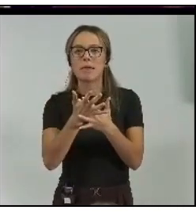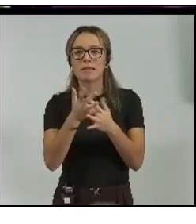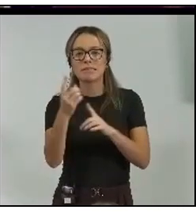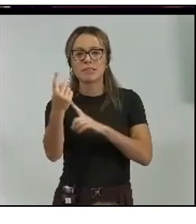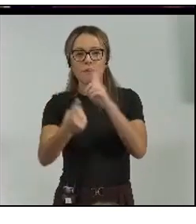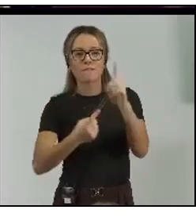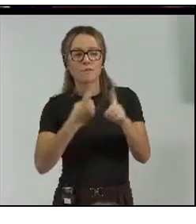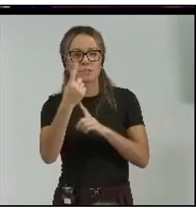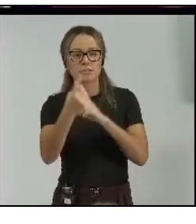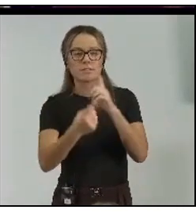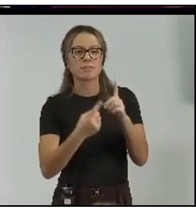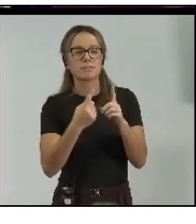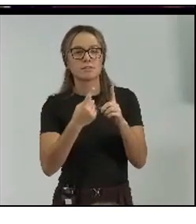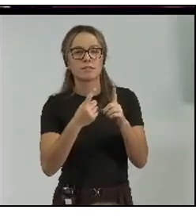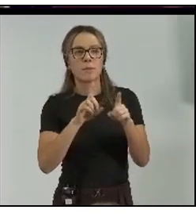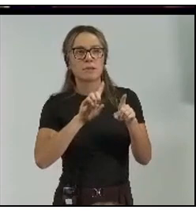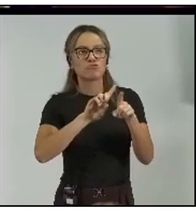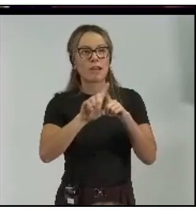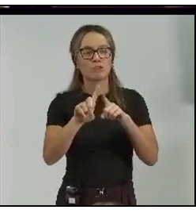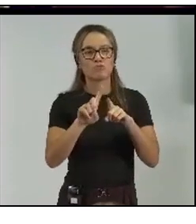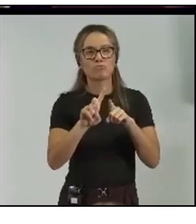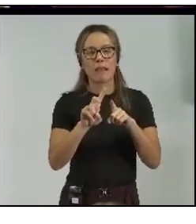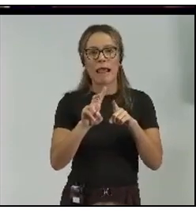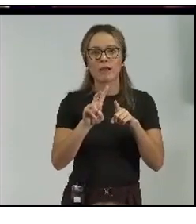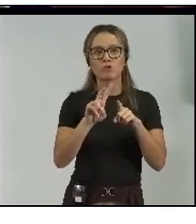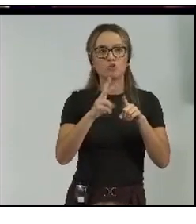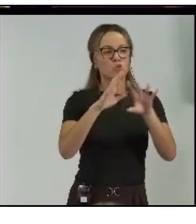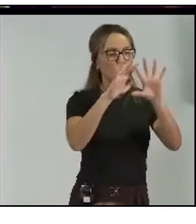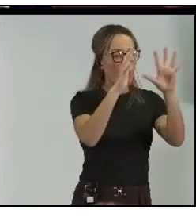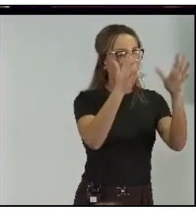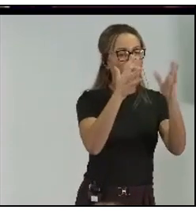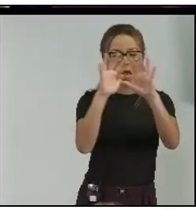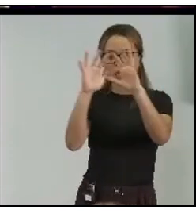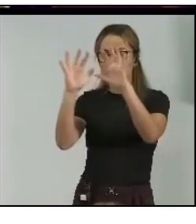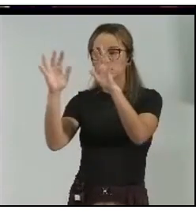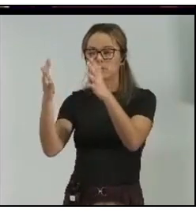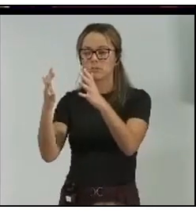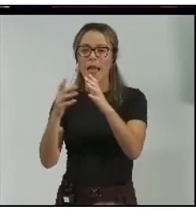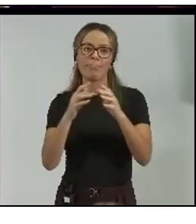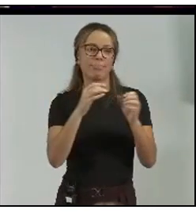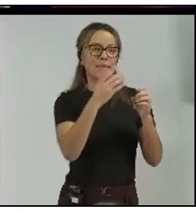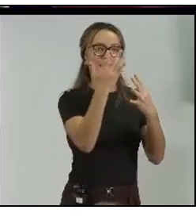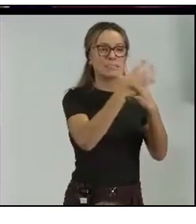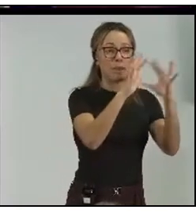we've been doing and we're trying to bring those two worlds together. I think that workflow stuff is what we're all doing all the time.